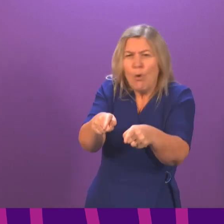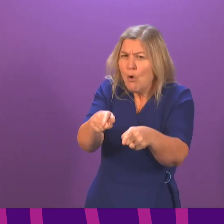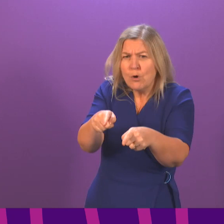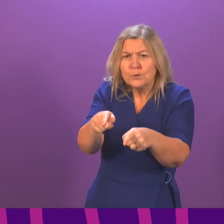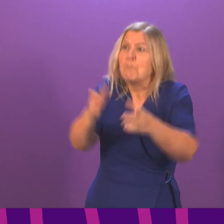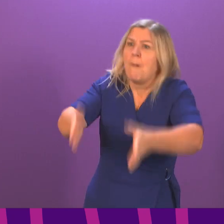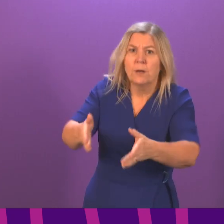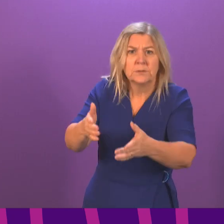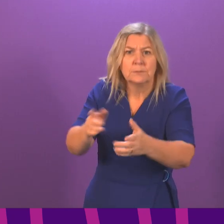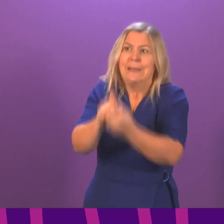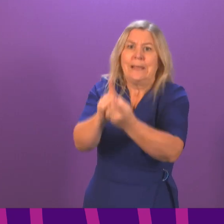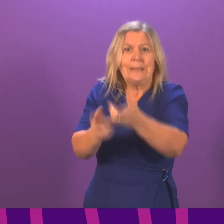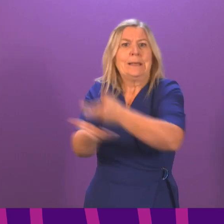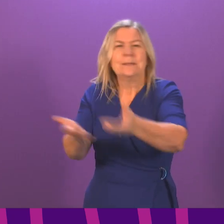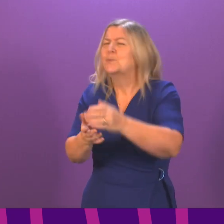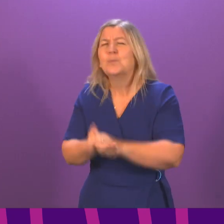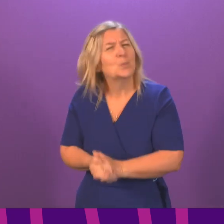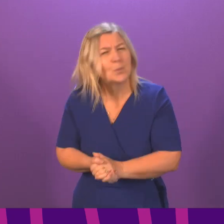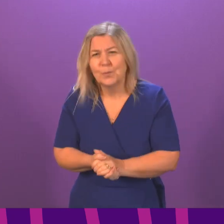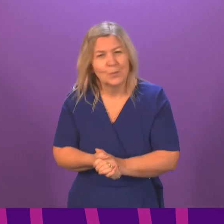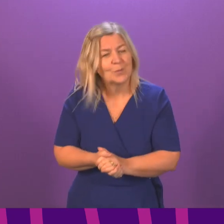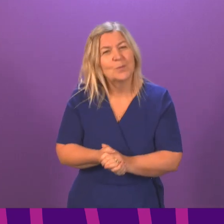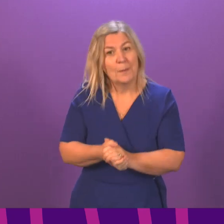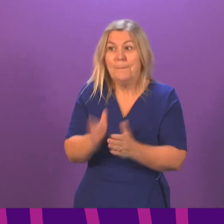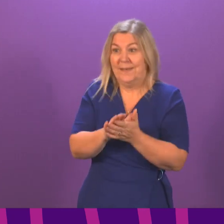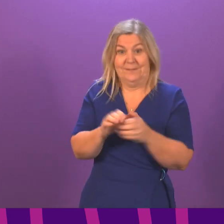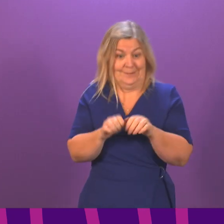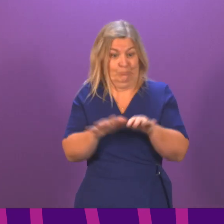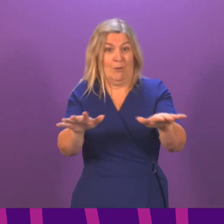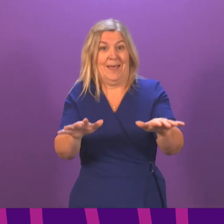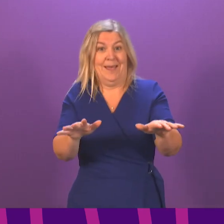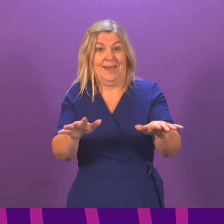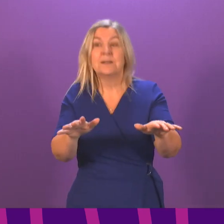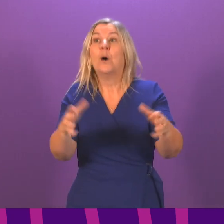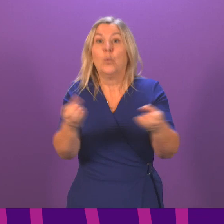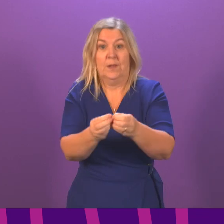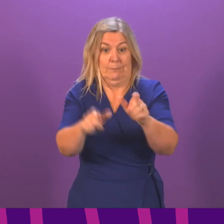to do so. The virus spreads when people come together, so we ask everyone to think carefully